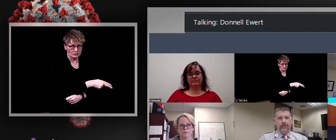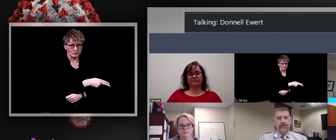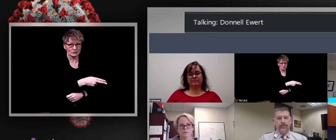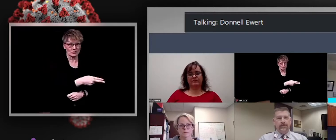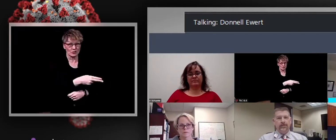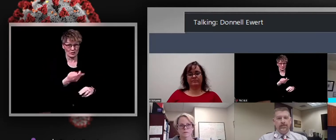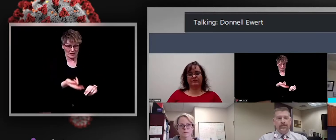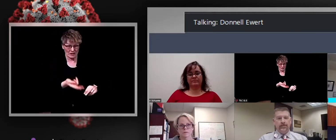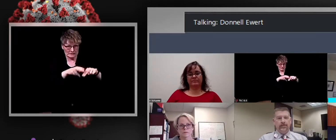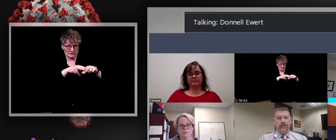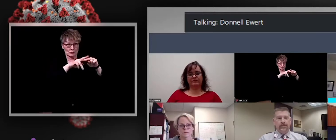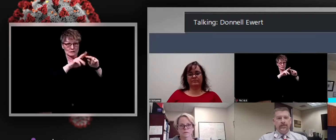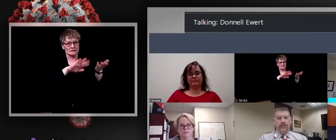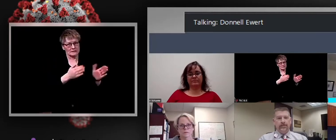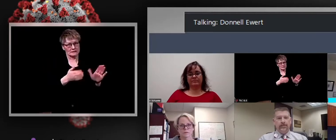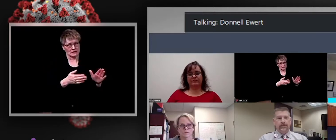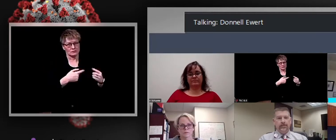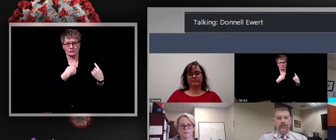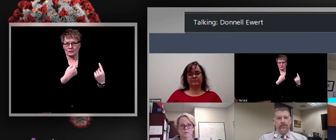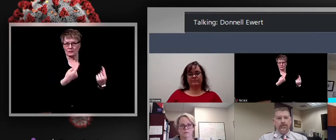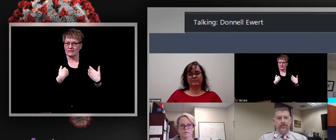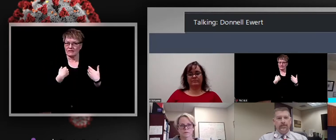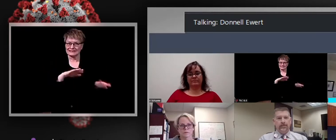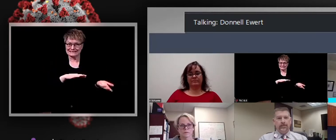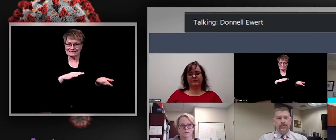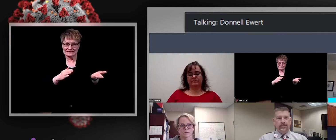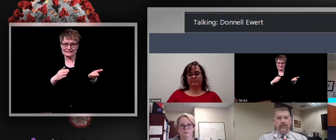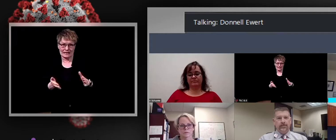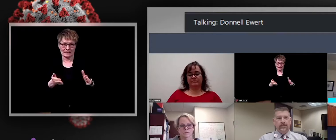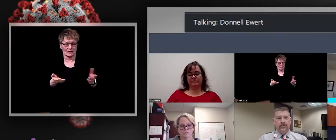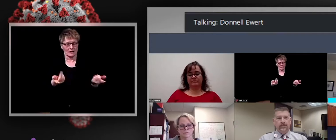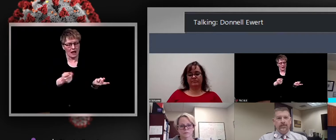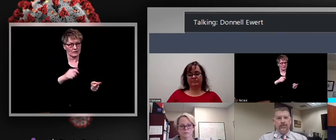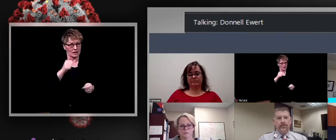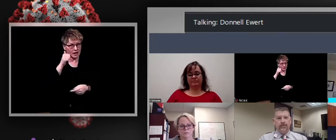every day, oftentimes multiple deaths, and the numbers have gone up quite dramatically.